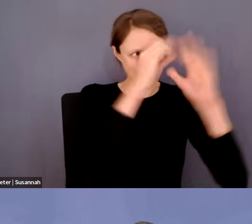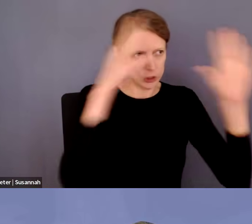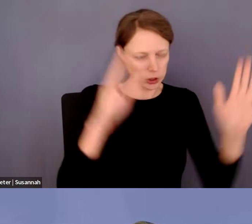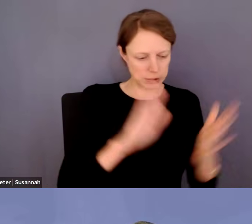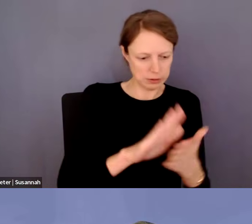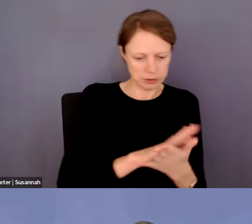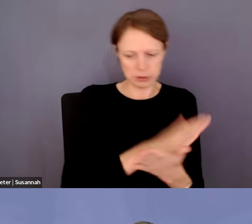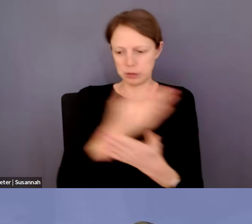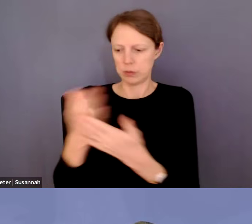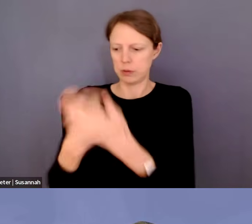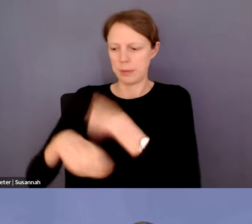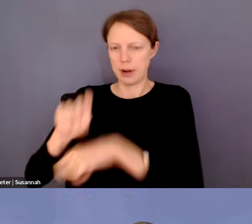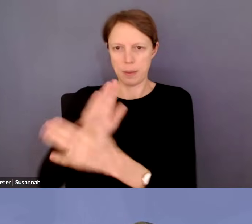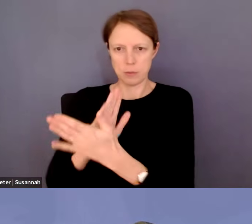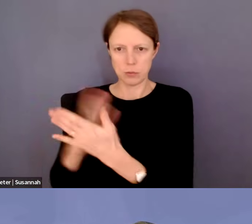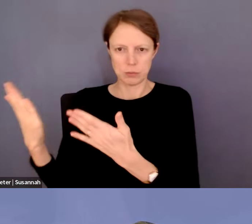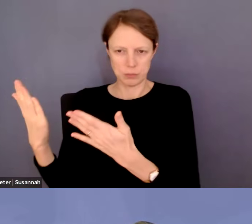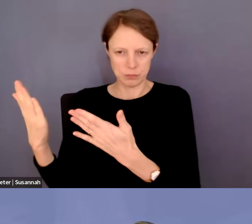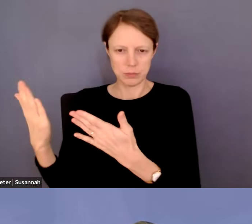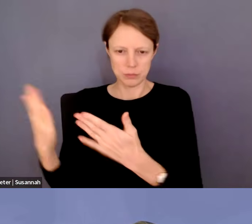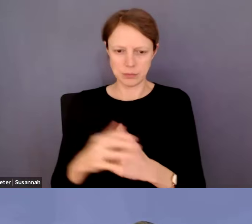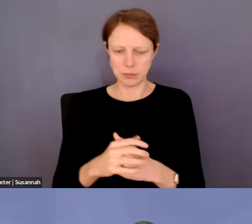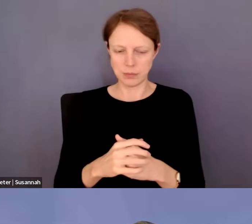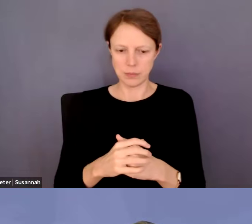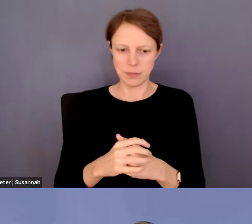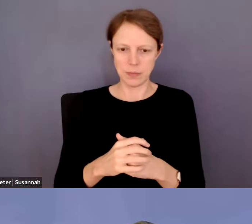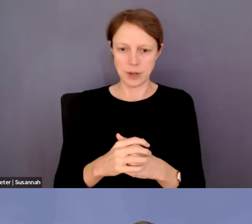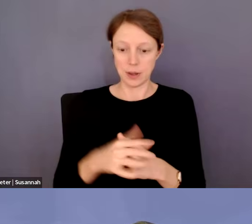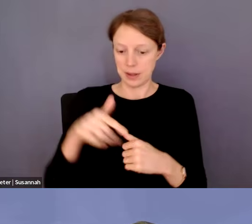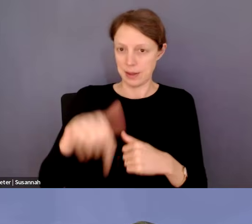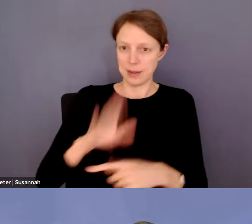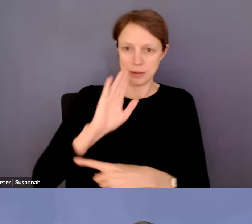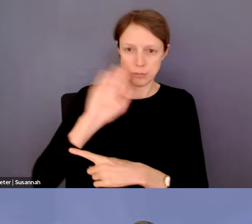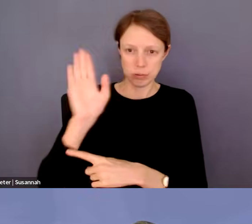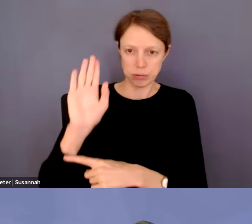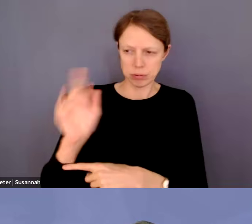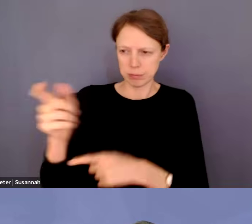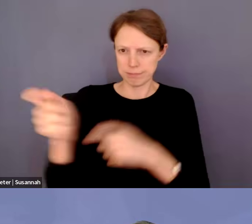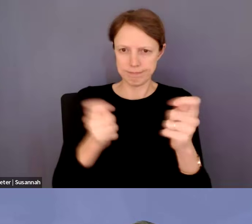Building on the momentum of this national reform this BSL Talks brings together leaders from across